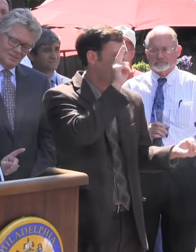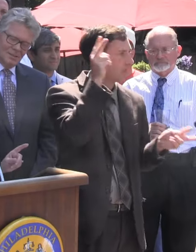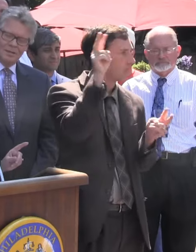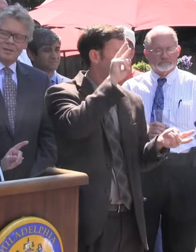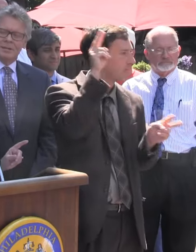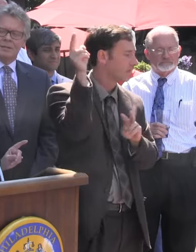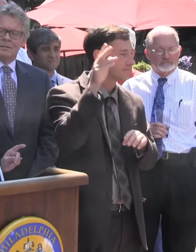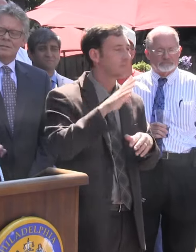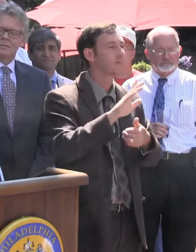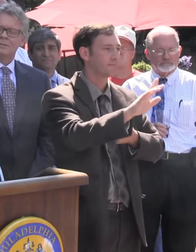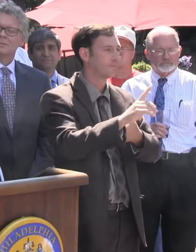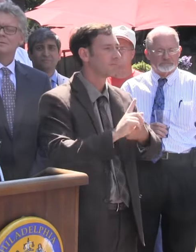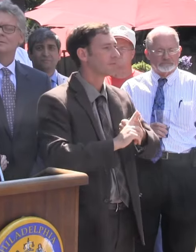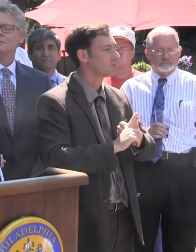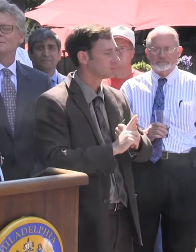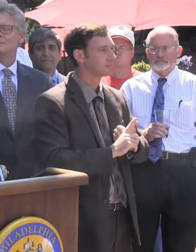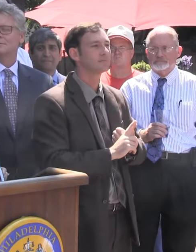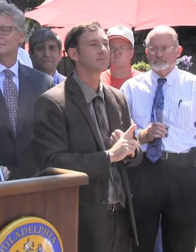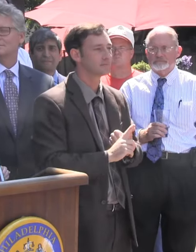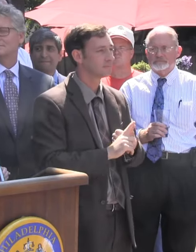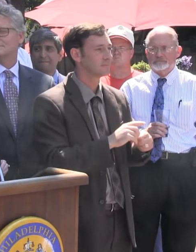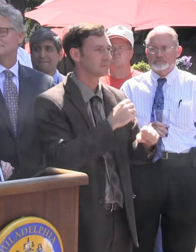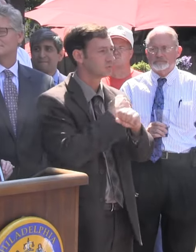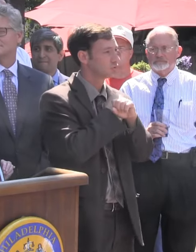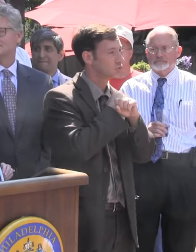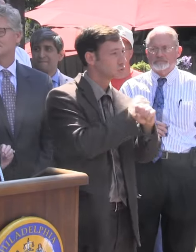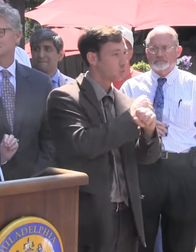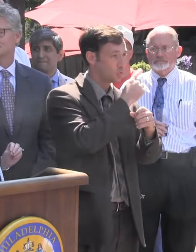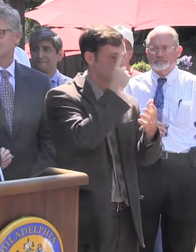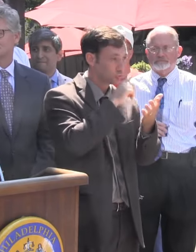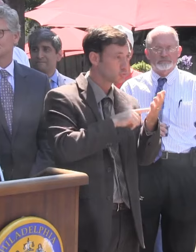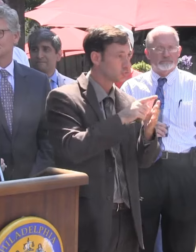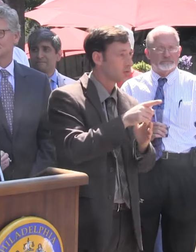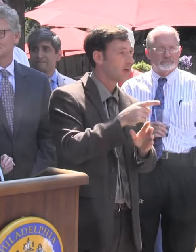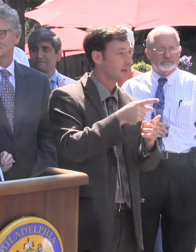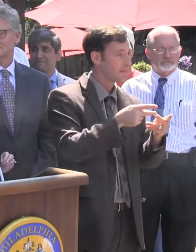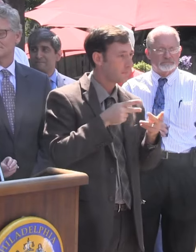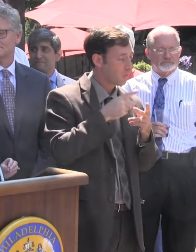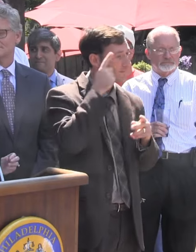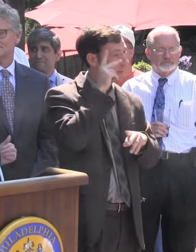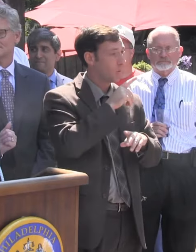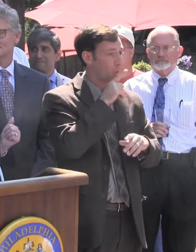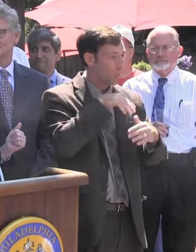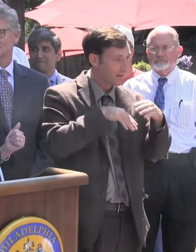First, there is no security checkpoint for those entering the festival grounds via South